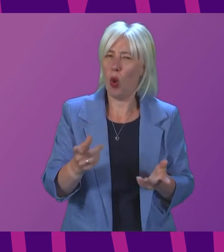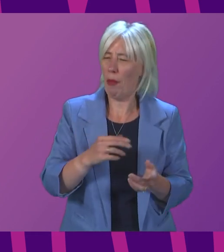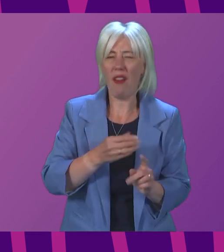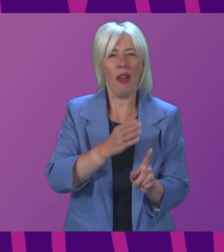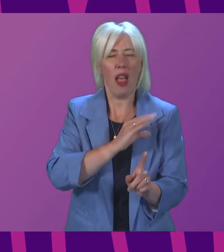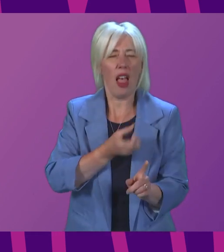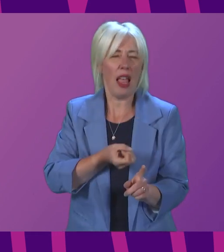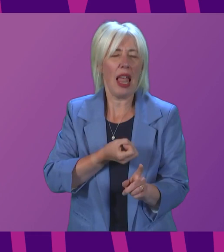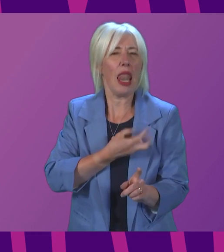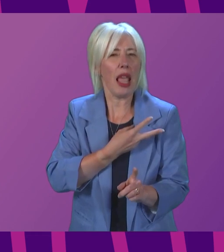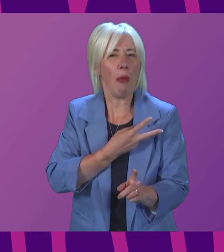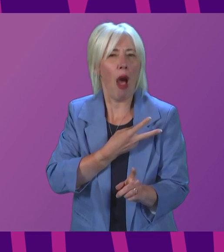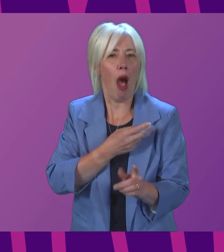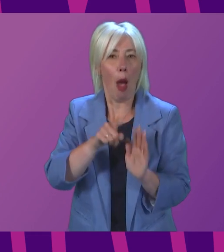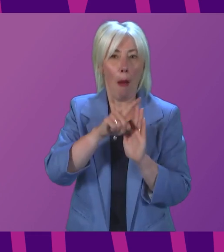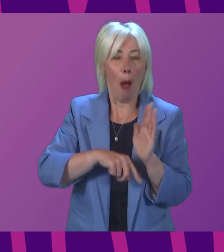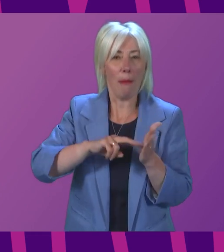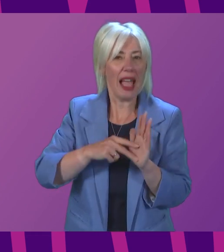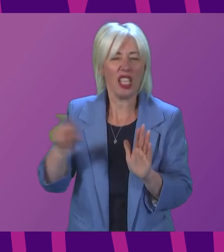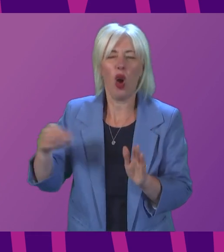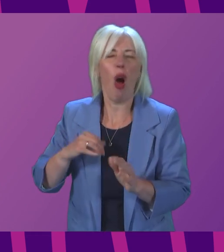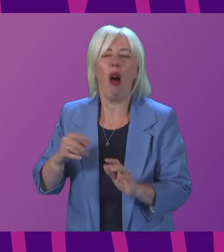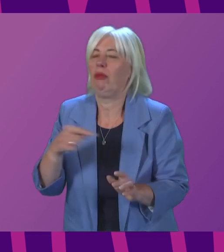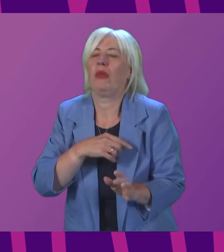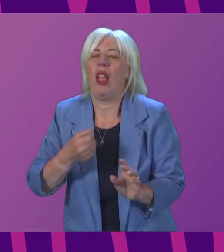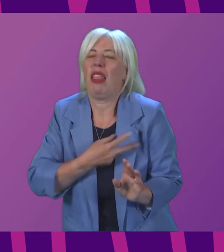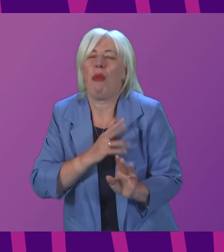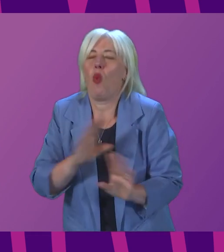The crisis is only getting worse. Warm words will not keep the bills down.